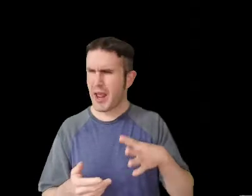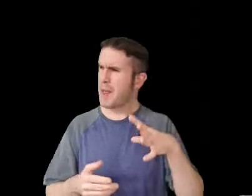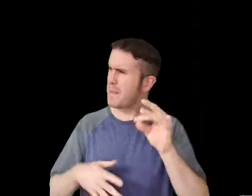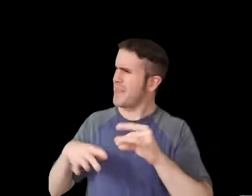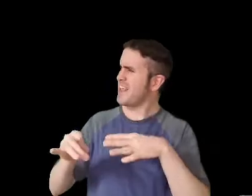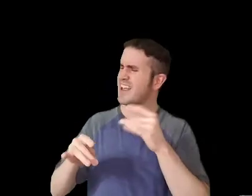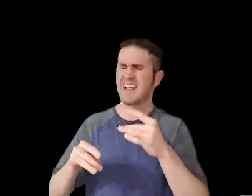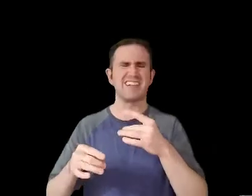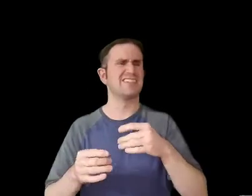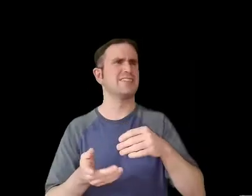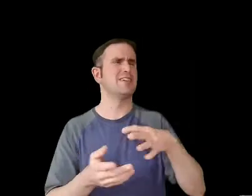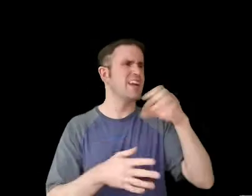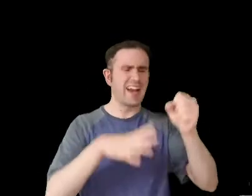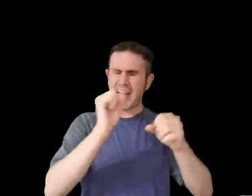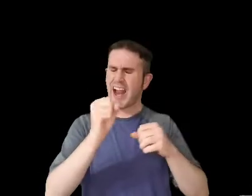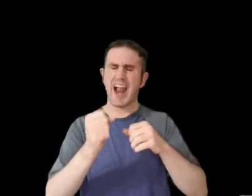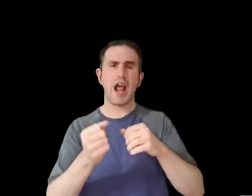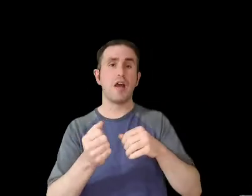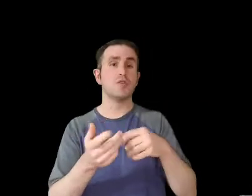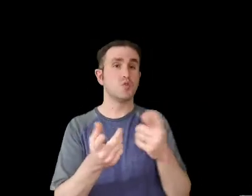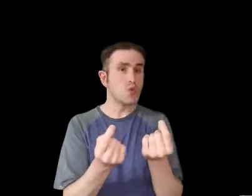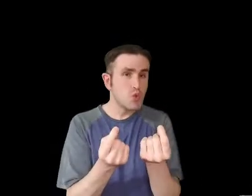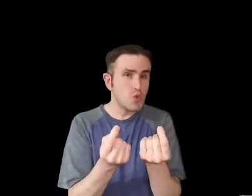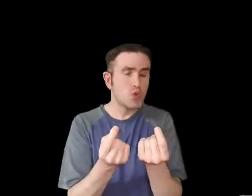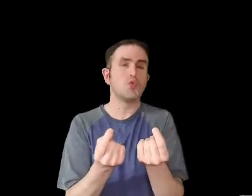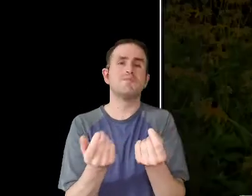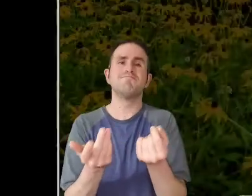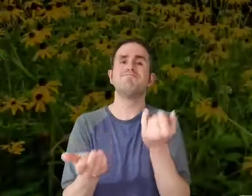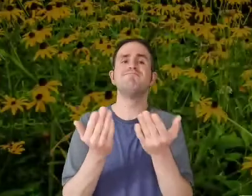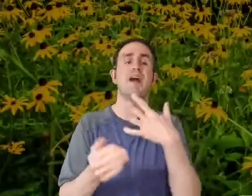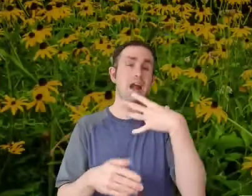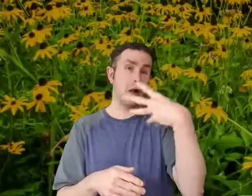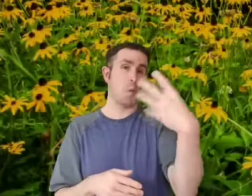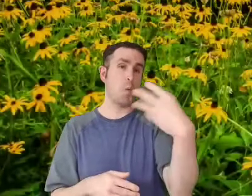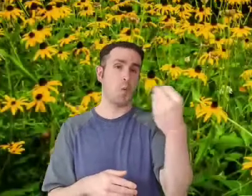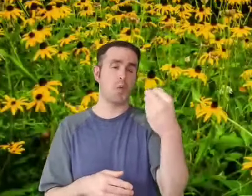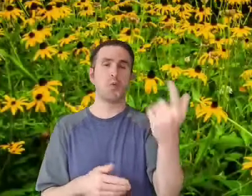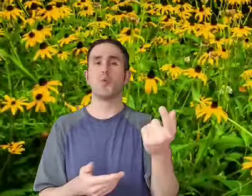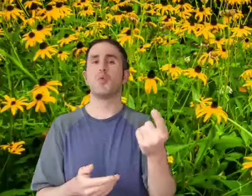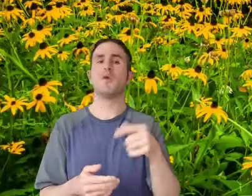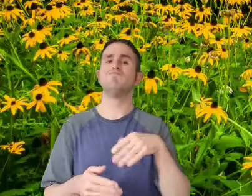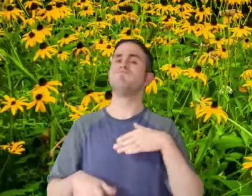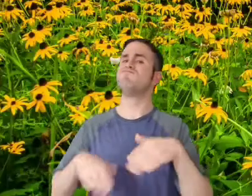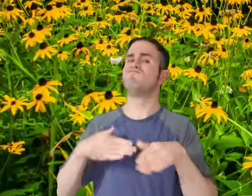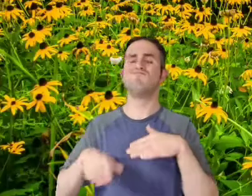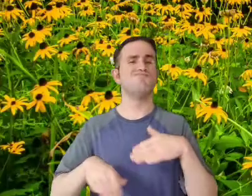uh... about like, what grabs your attention? Well, when you go for uh... maybe you're you're out